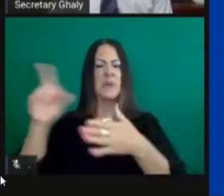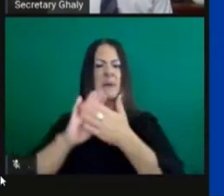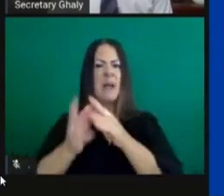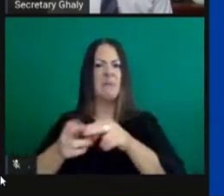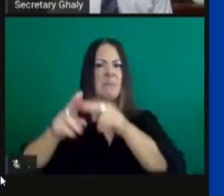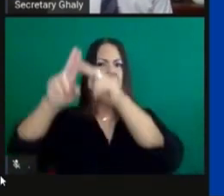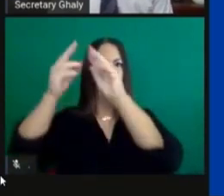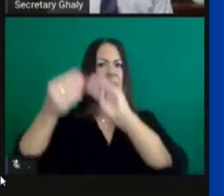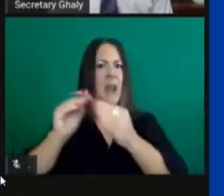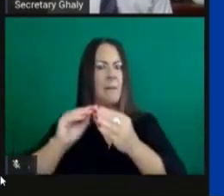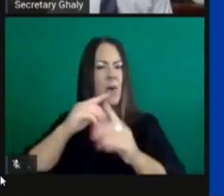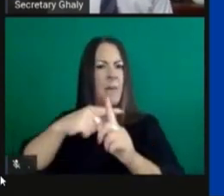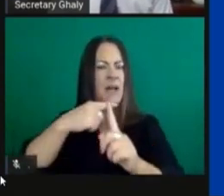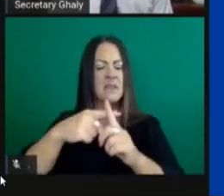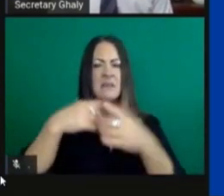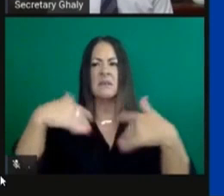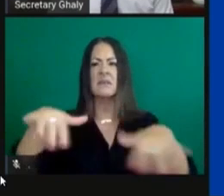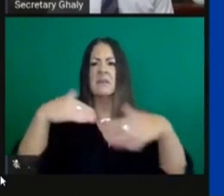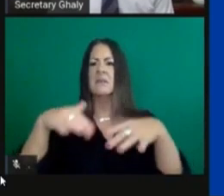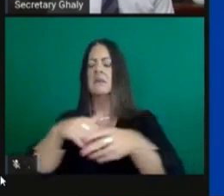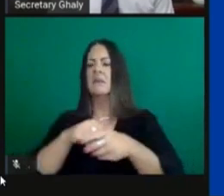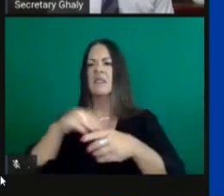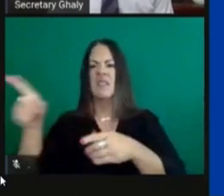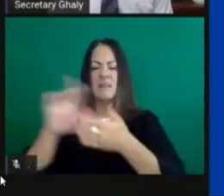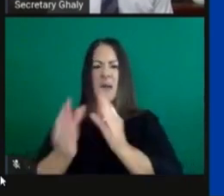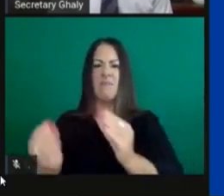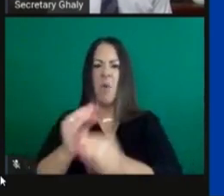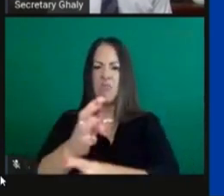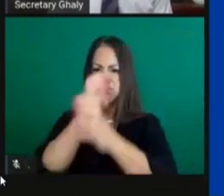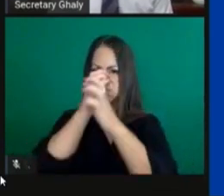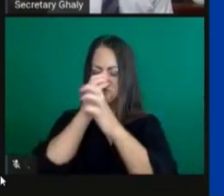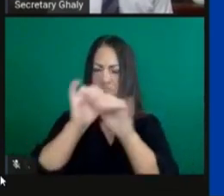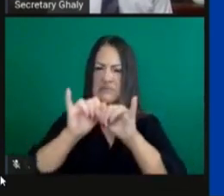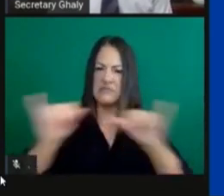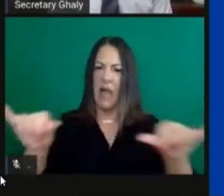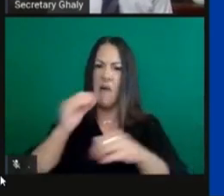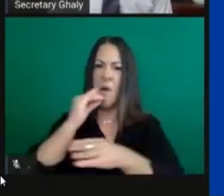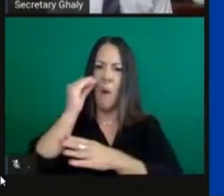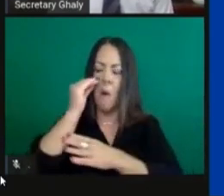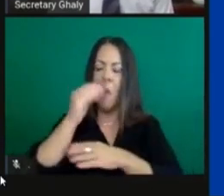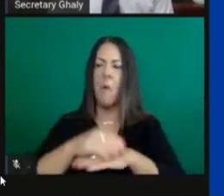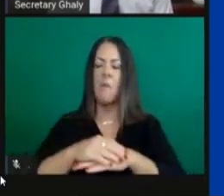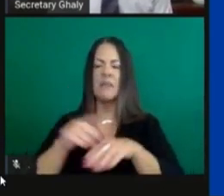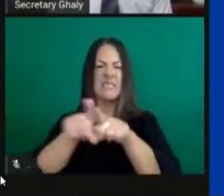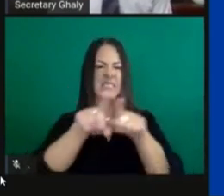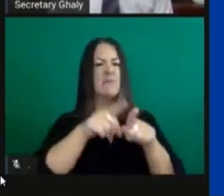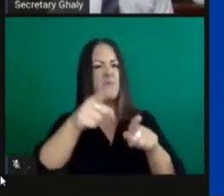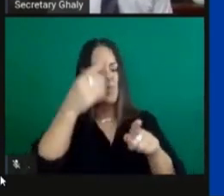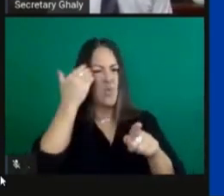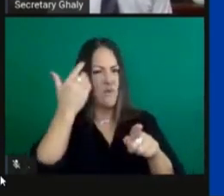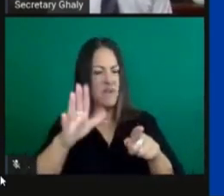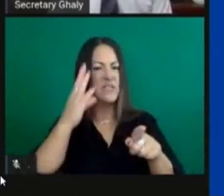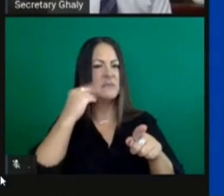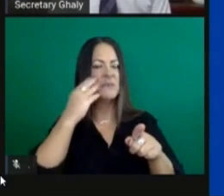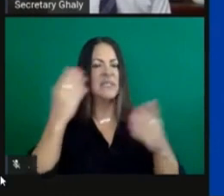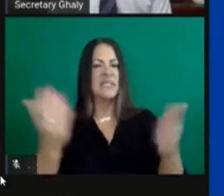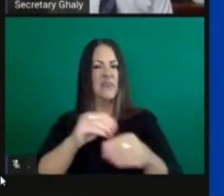STARTING IN EUROPE. SOME EUROPEAN COUNTRYLESS ARERETURN -- COUNTRIES ARE RETURNING TO STRICTER, STAY-AT-